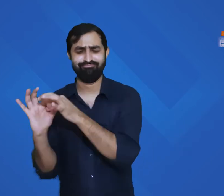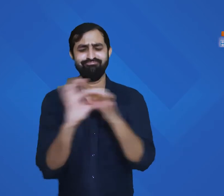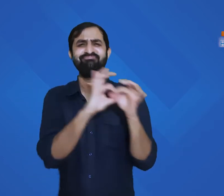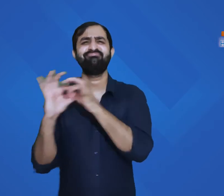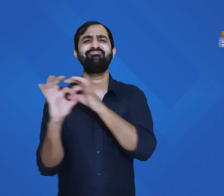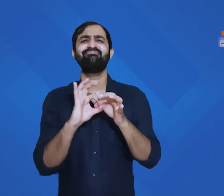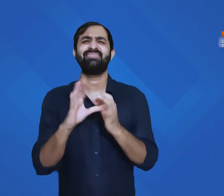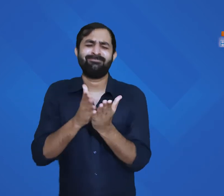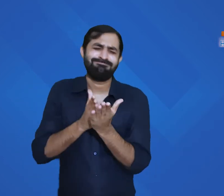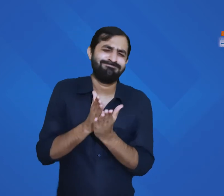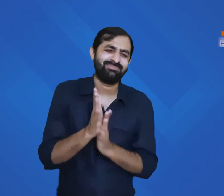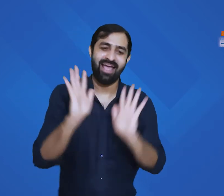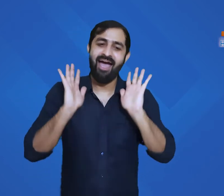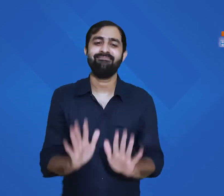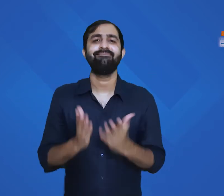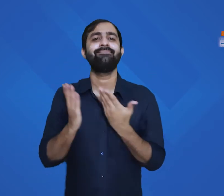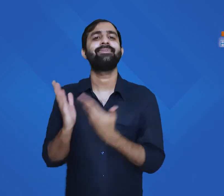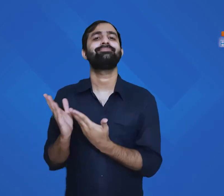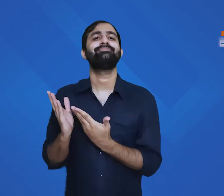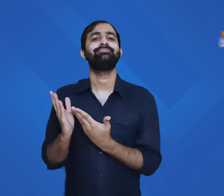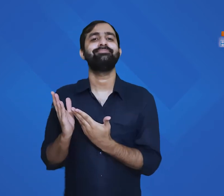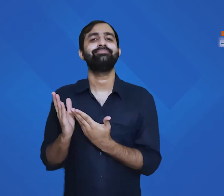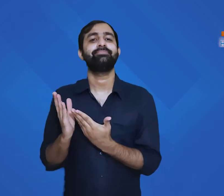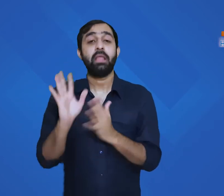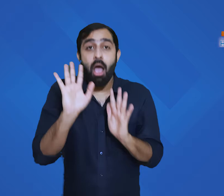Thus language plays a major role in the development of human beings.